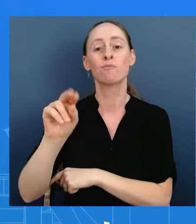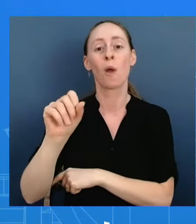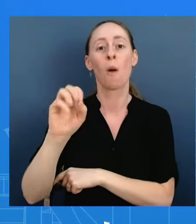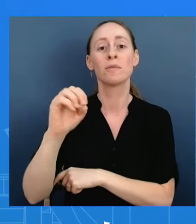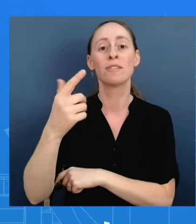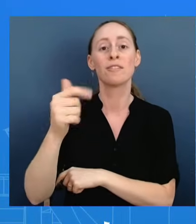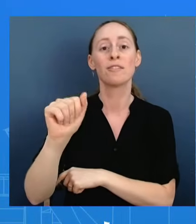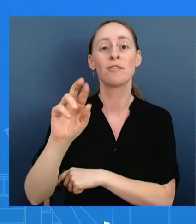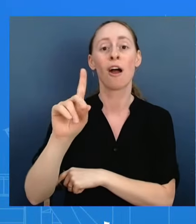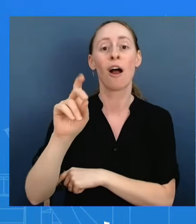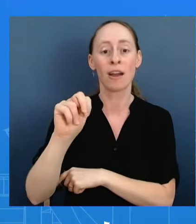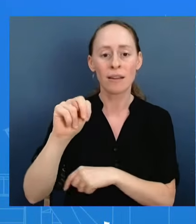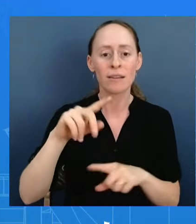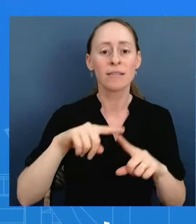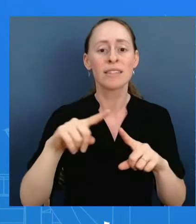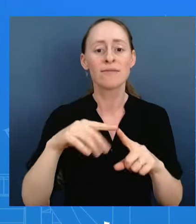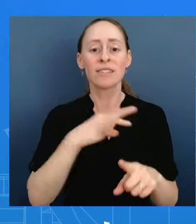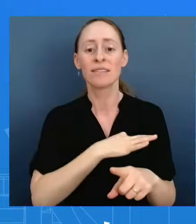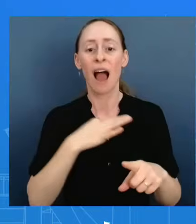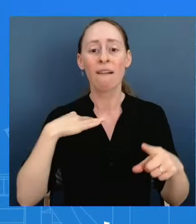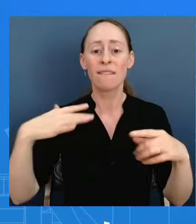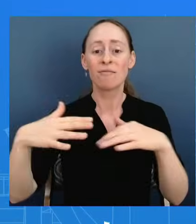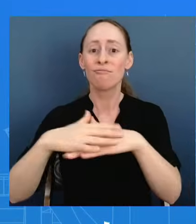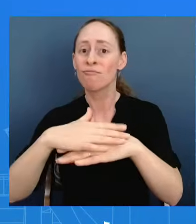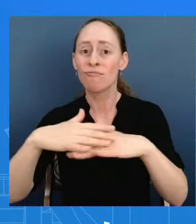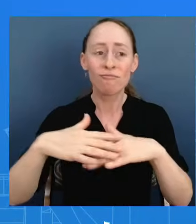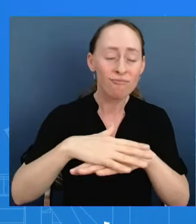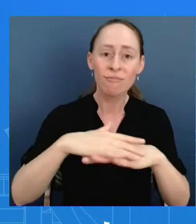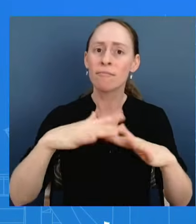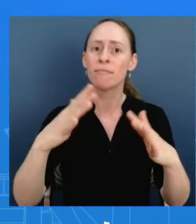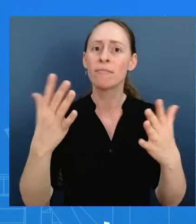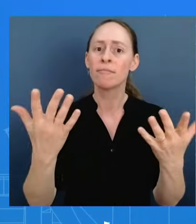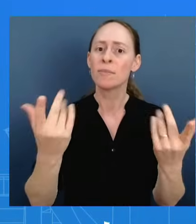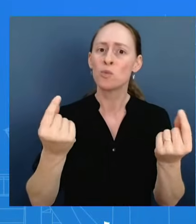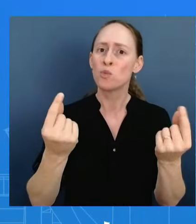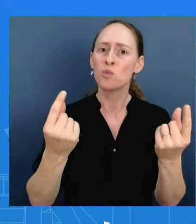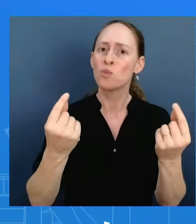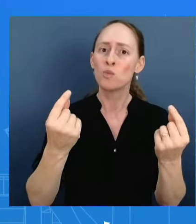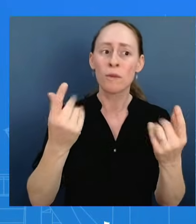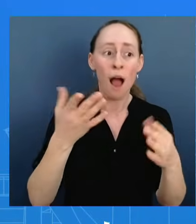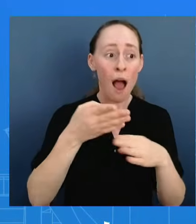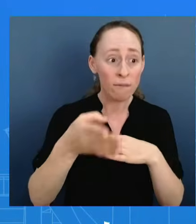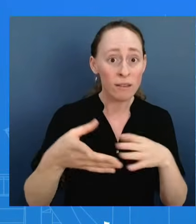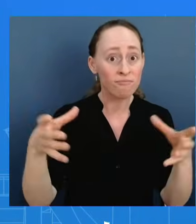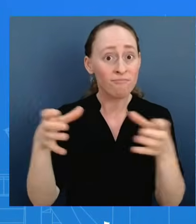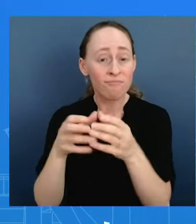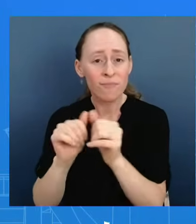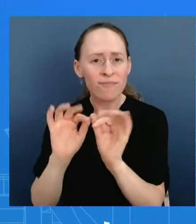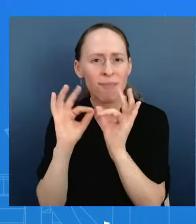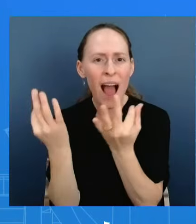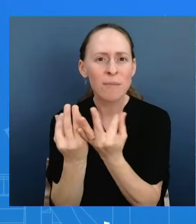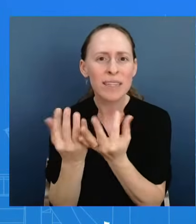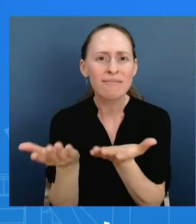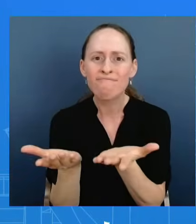Just tell us how his mood was afterwards. Ms. Jean-Pierre: Yeah, it was -- look, it was a beautiful, beautiful moment. The president went to the Rose Garden.